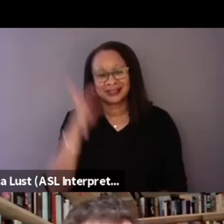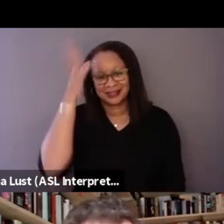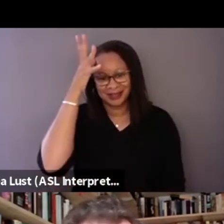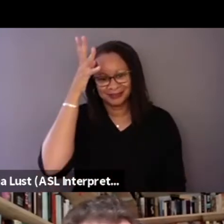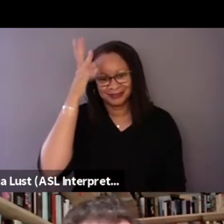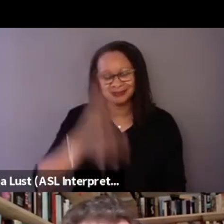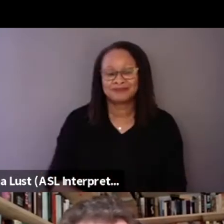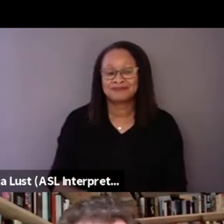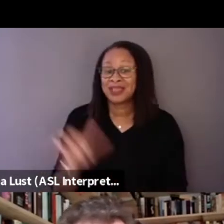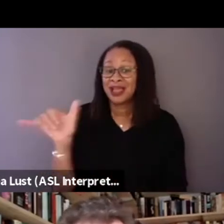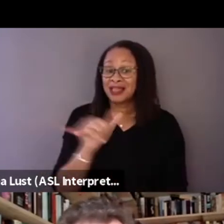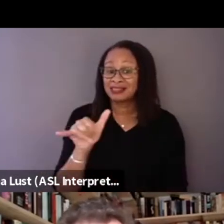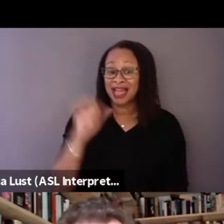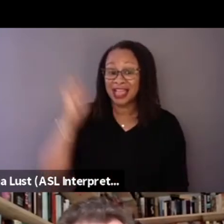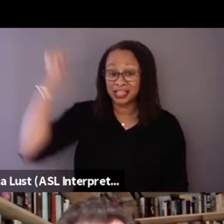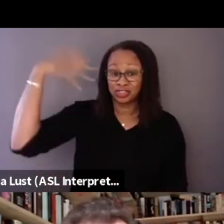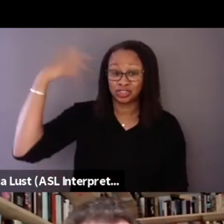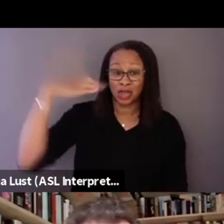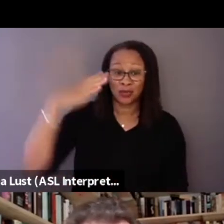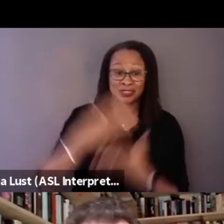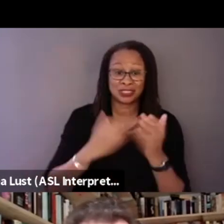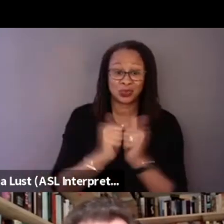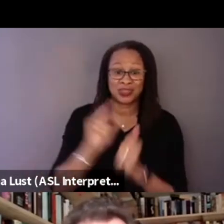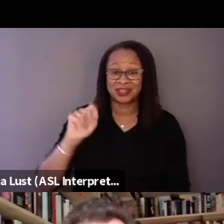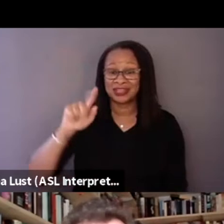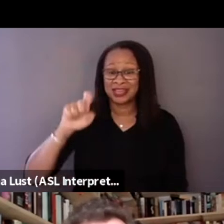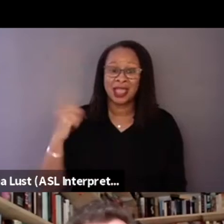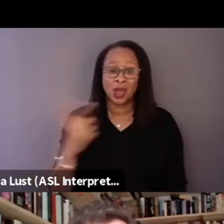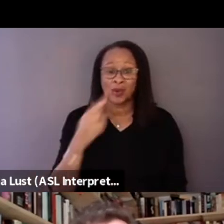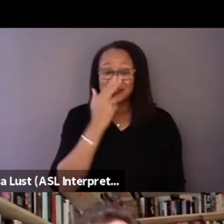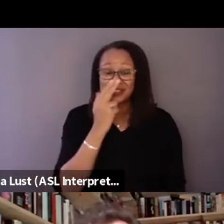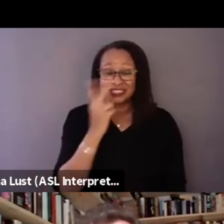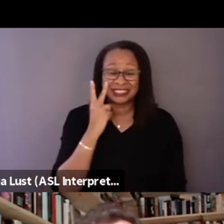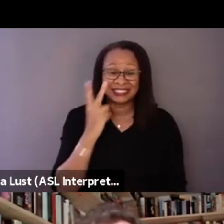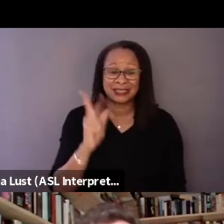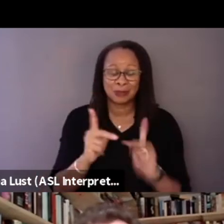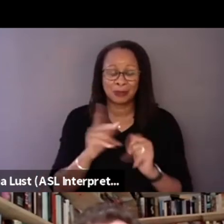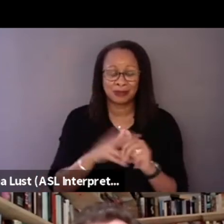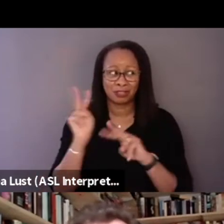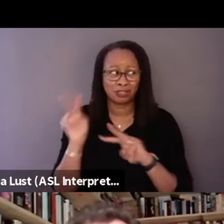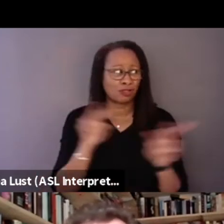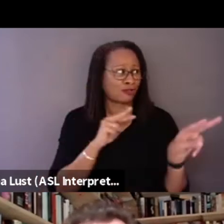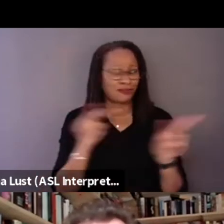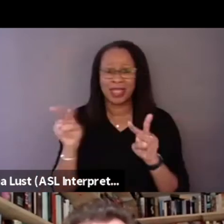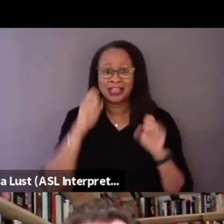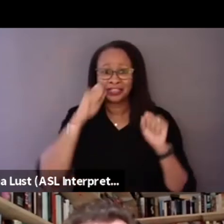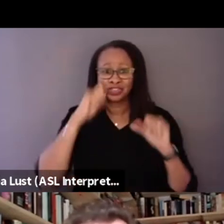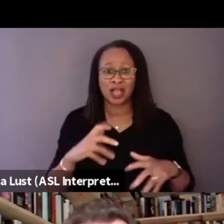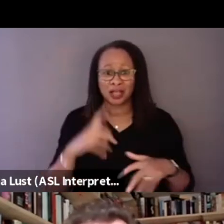Like the shower scene with Nate, it's always funny to see people kind of look around in shock because those who don't know me,